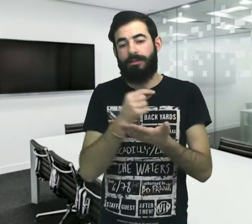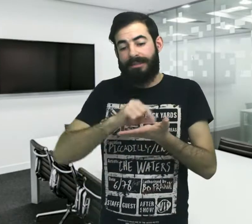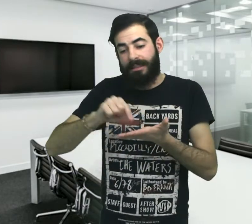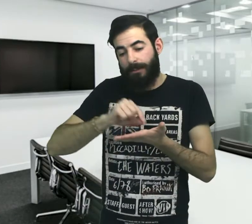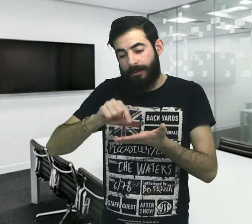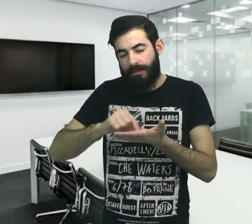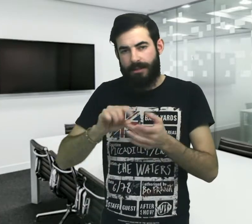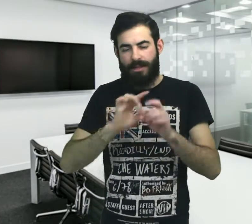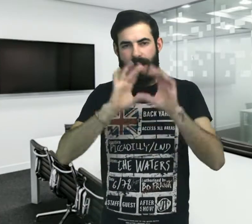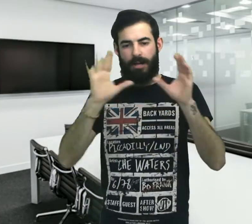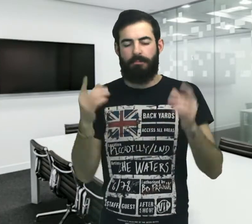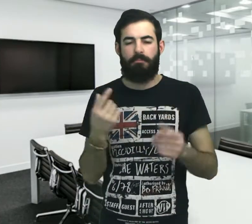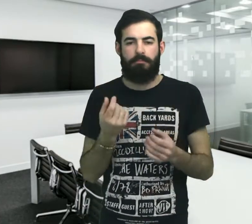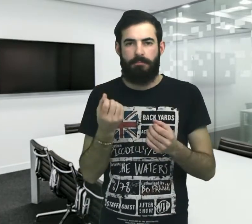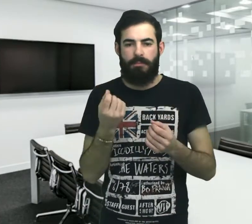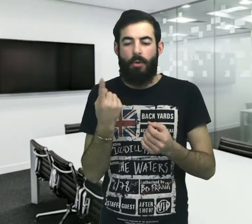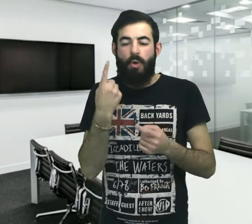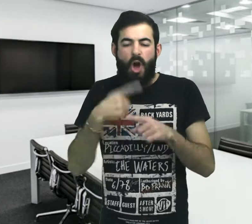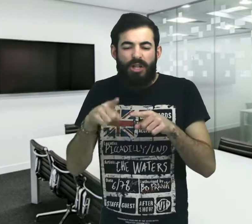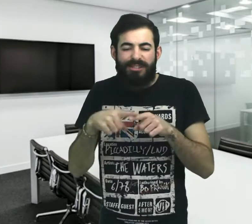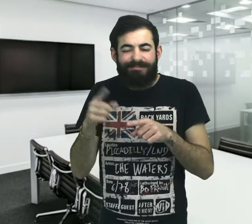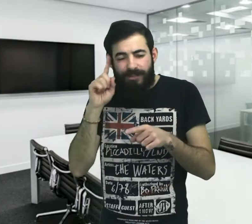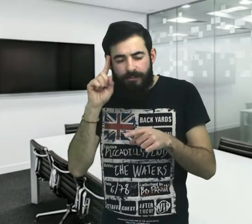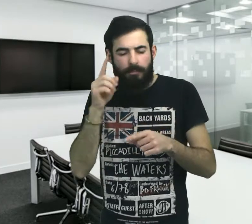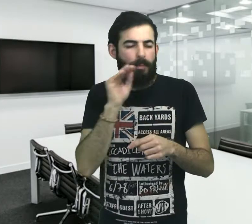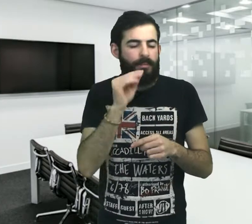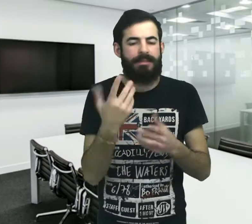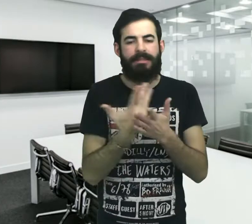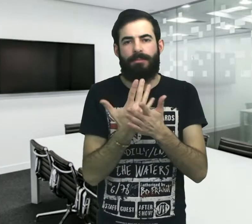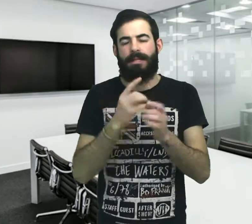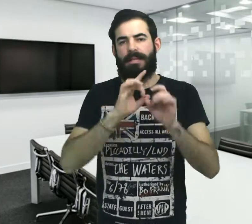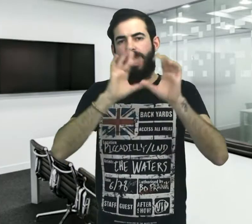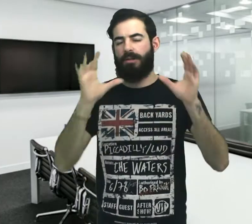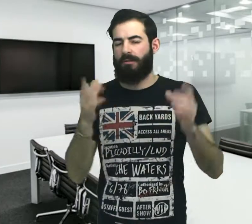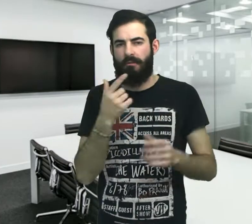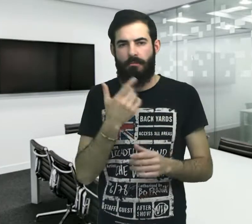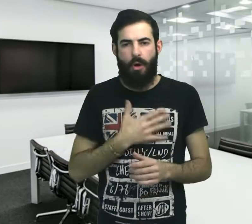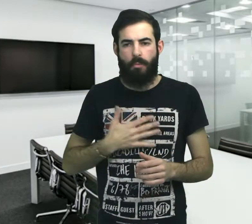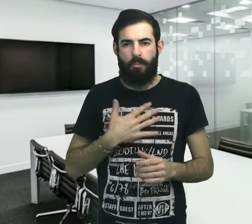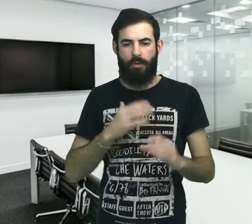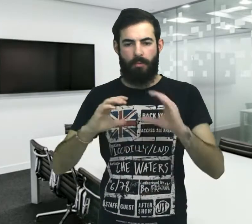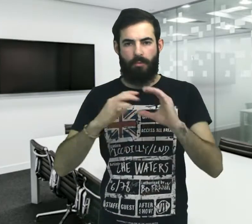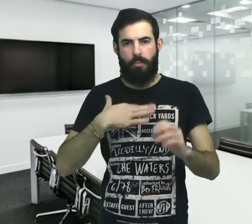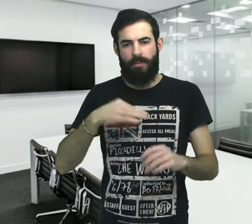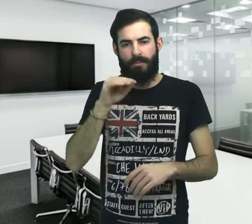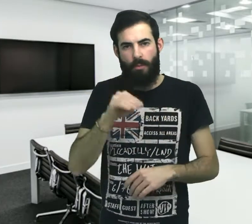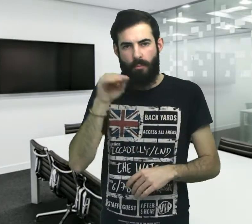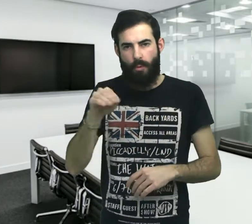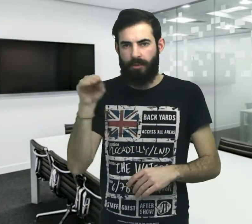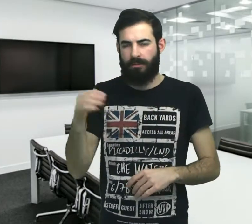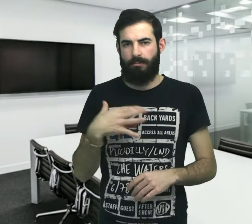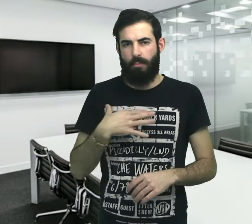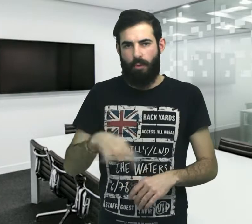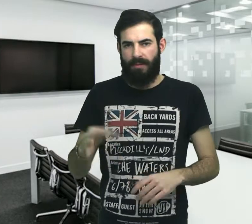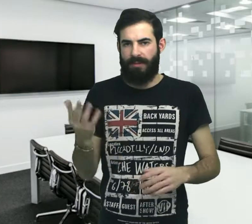If there is something I don´t know, I ask and they explain it to me very clearly. The communication is very comfortable, I can ask whatever a need, at any time.